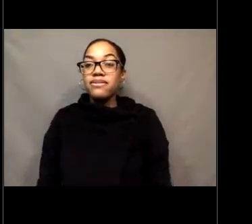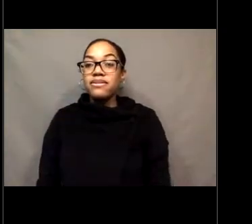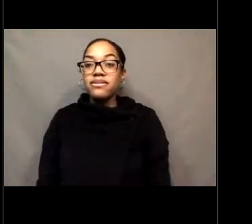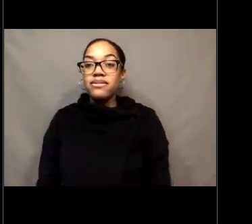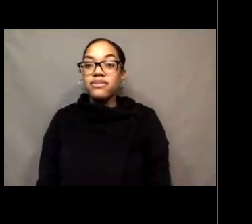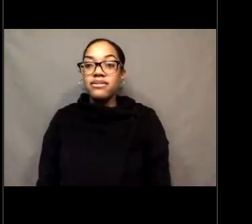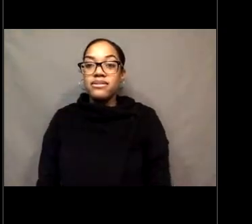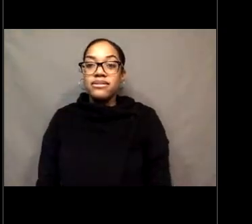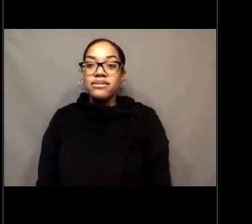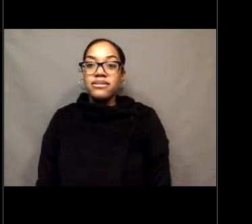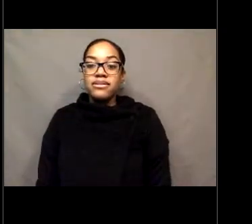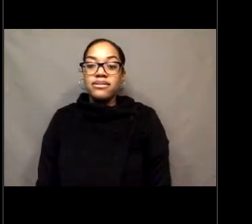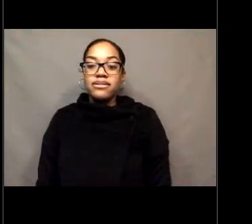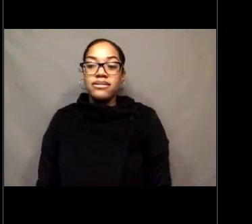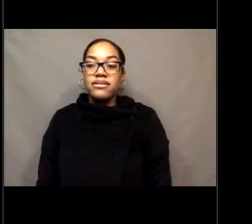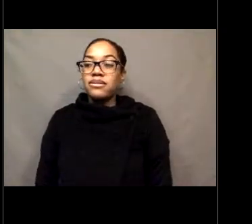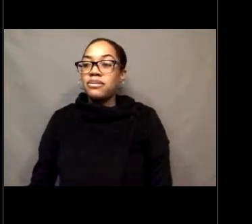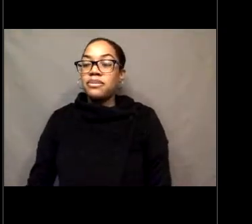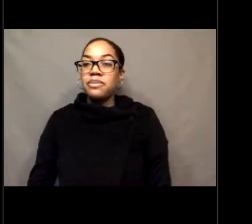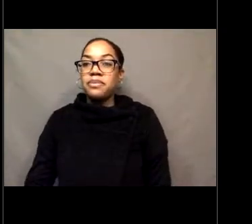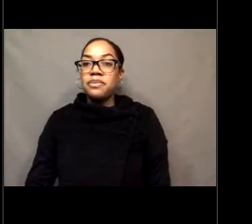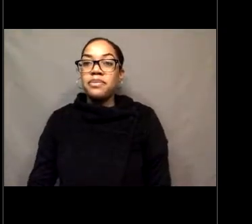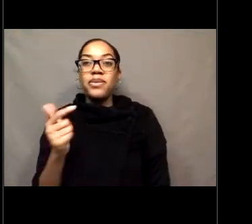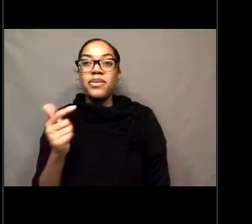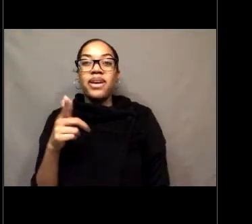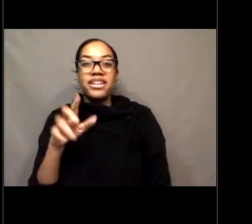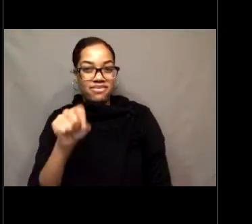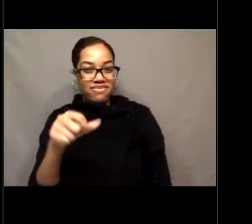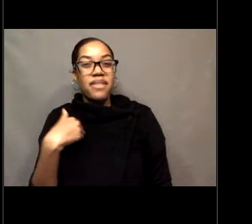[Grace] Yes. I have just one more question for you before you move on, sorry. And a couple of people asked this